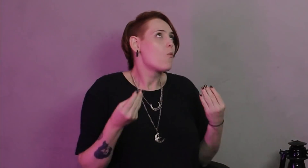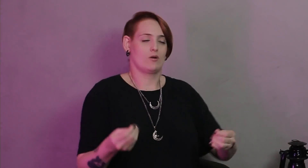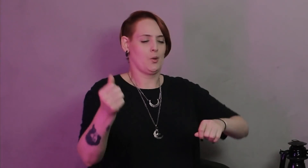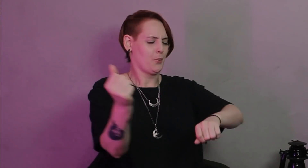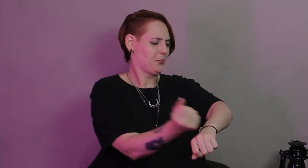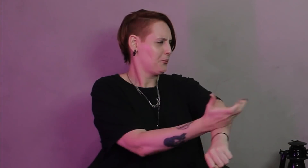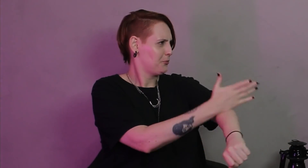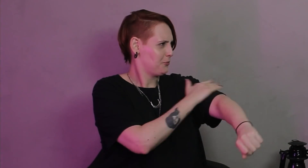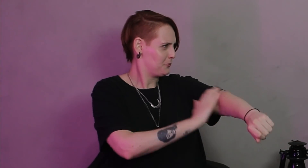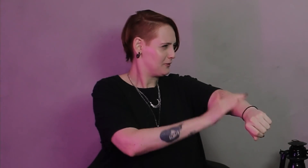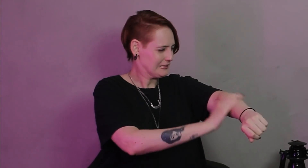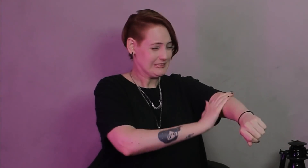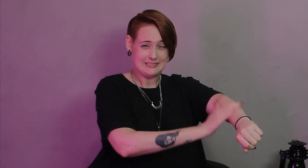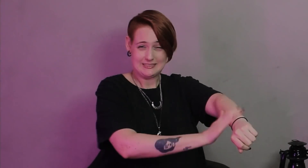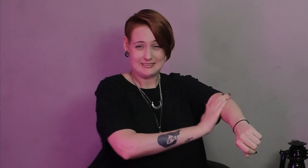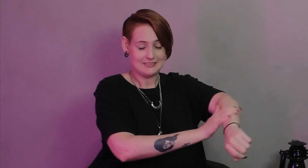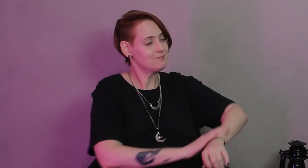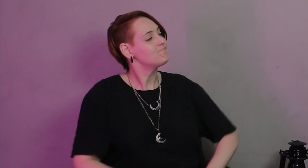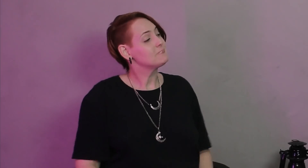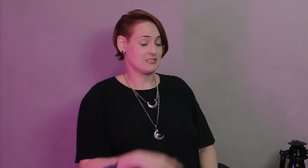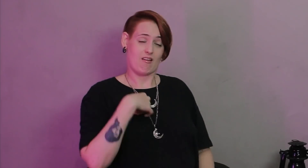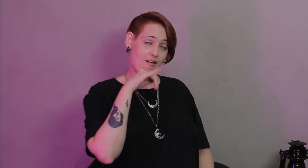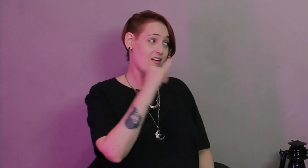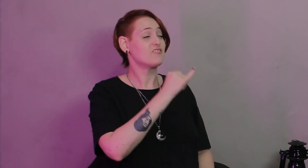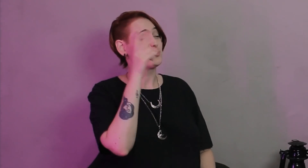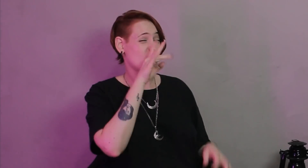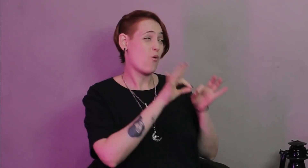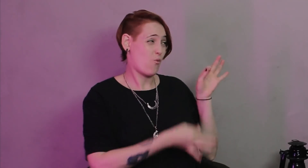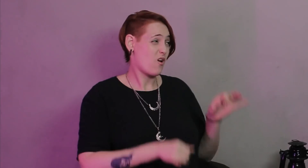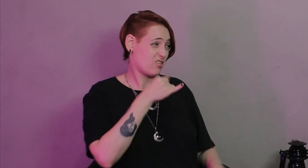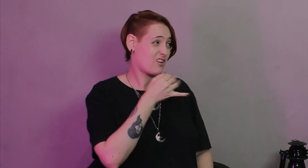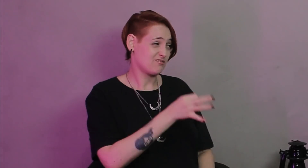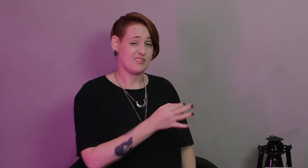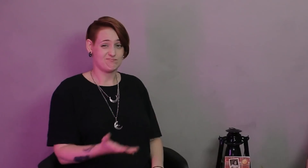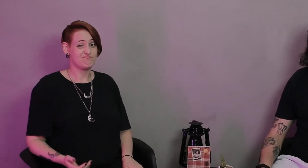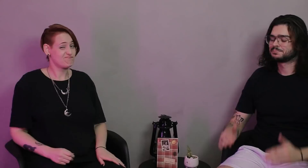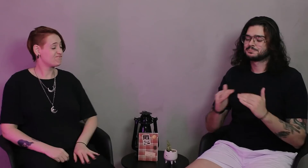Our! I got goosebumps now! Well I said that the story was long and sad…